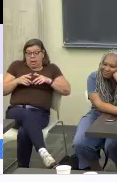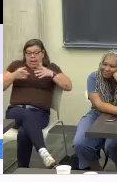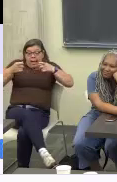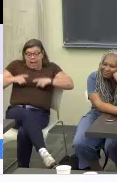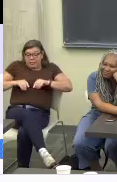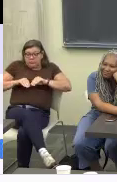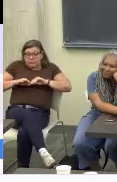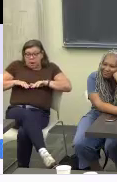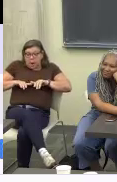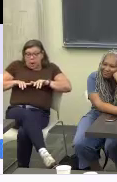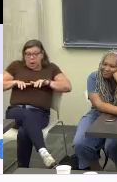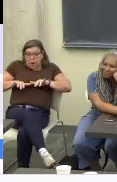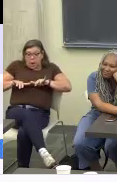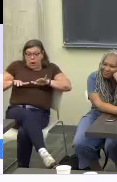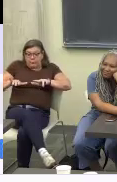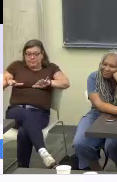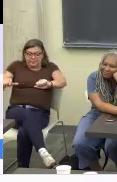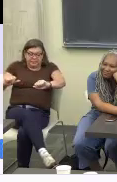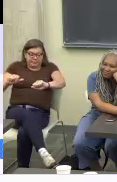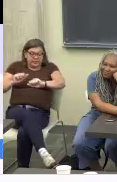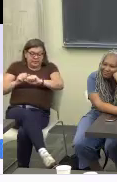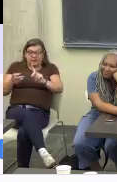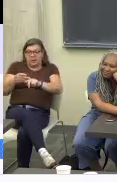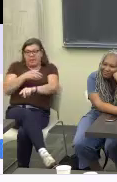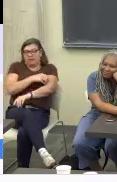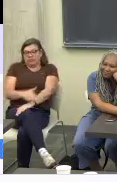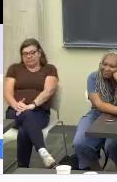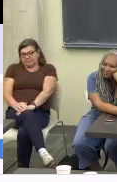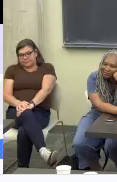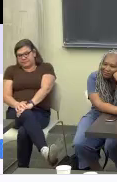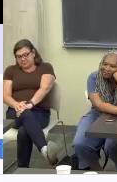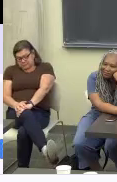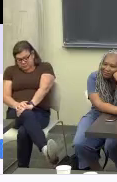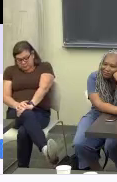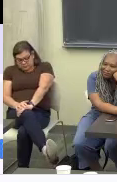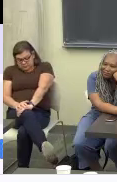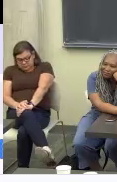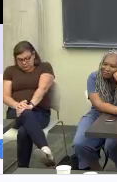it's that's That also is really powerful to me. Those things that you've had a lot of